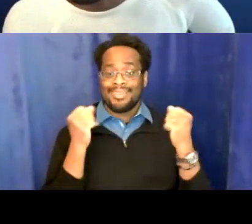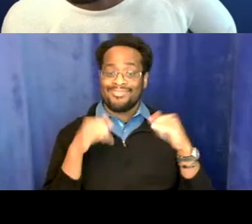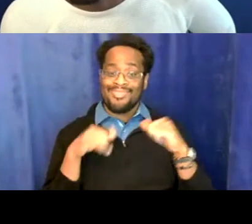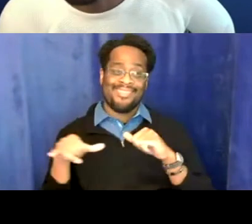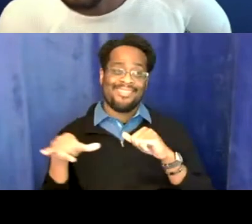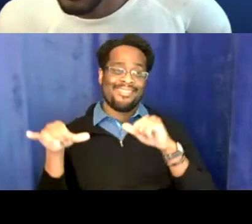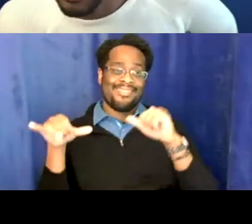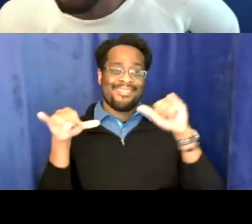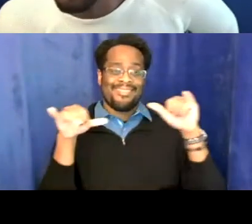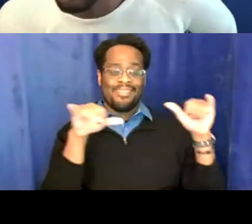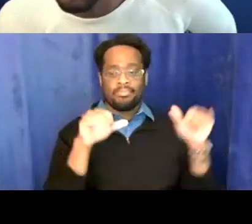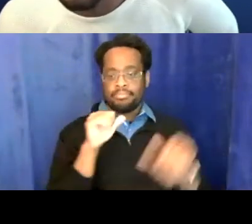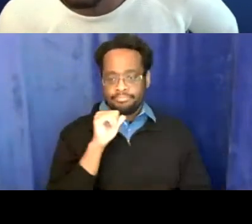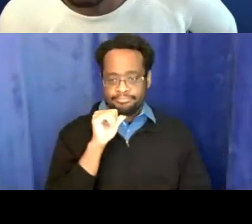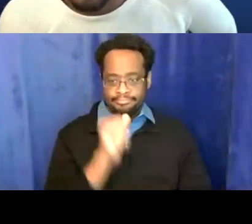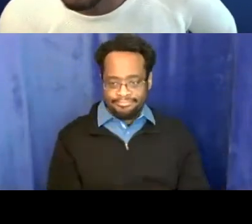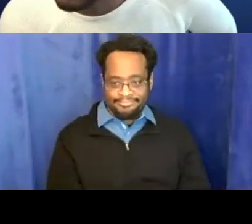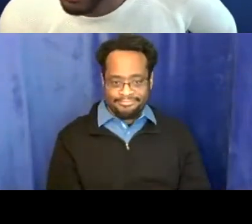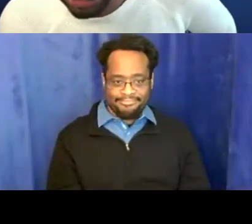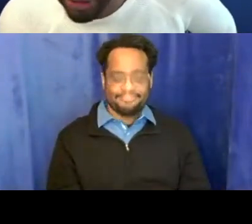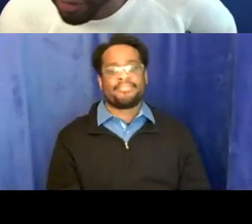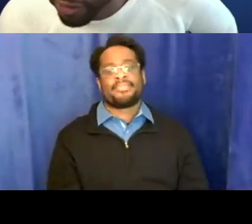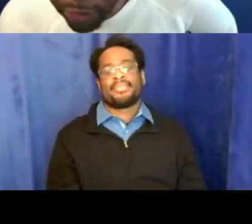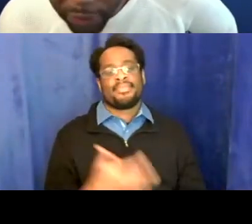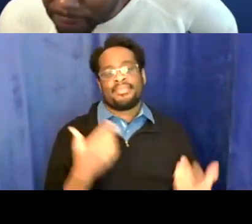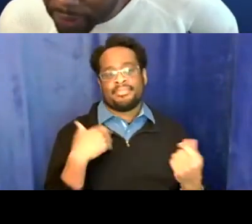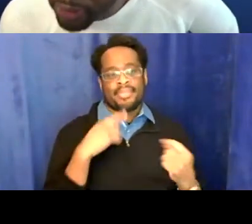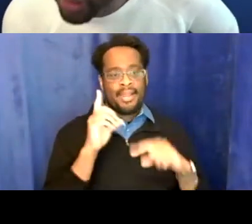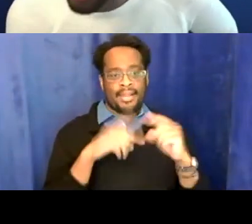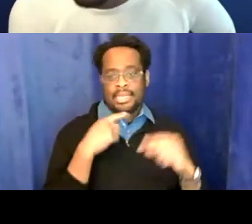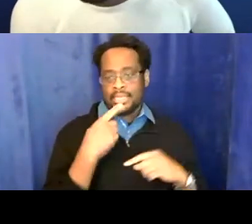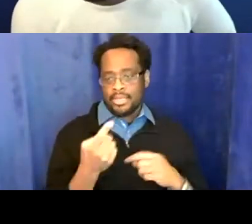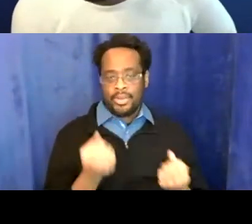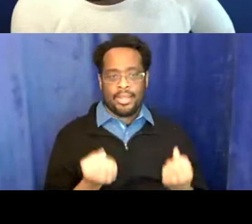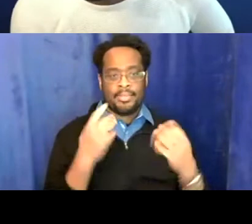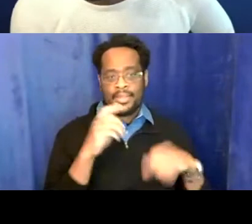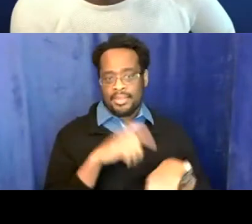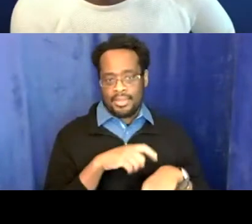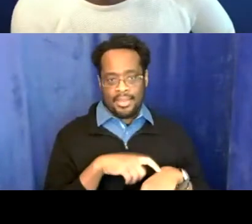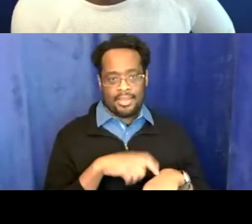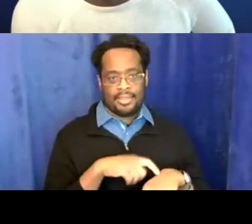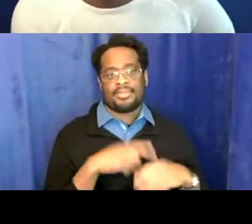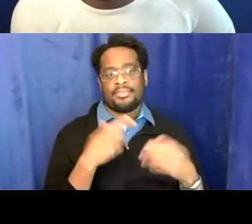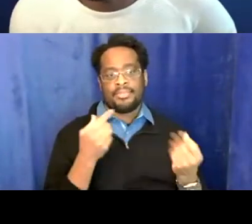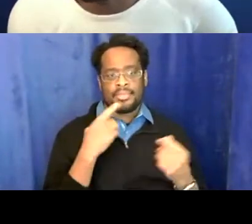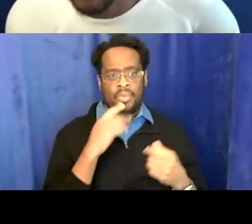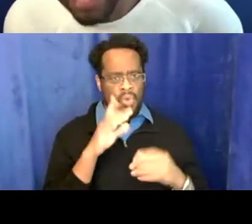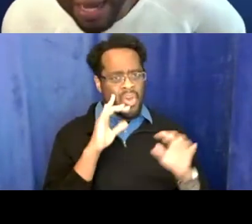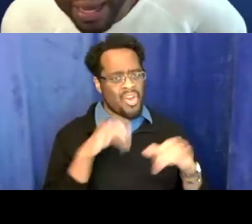Now sign language is NOT universal. And I can't tell you how many times